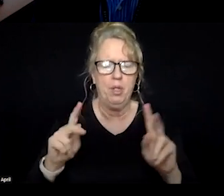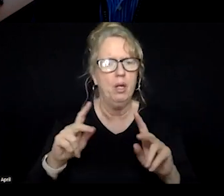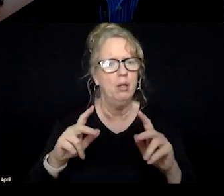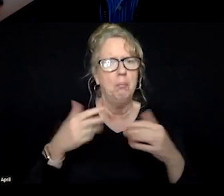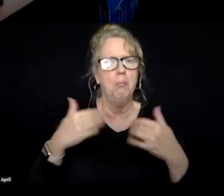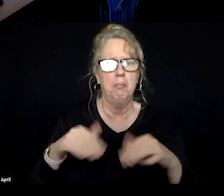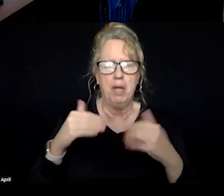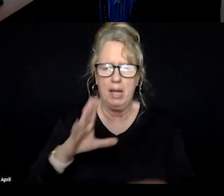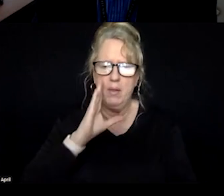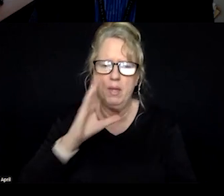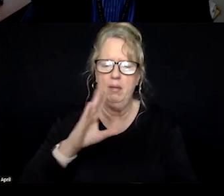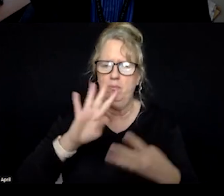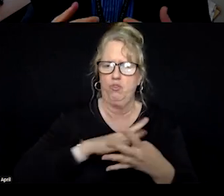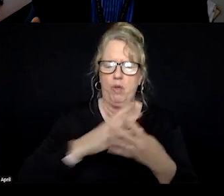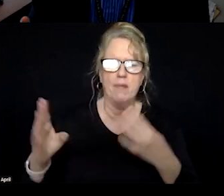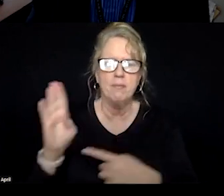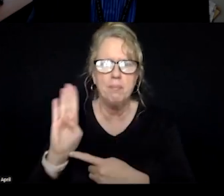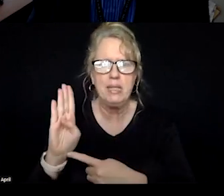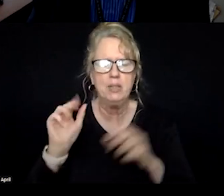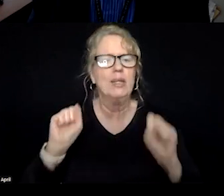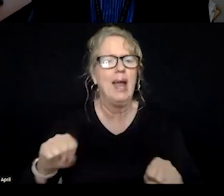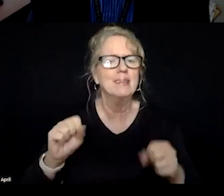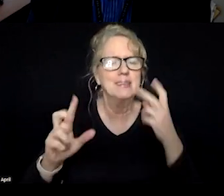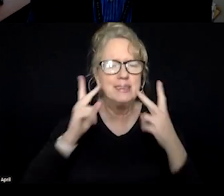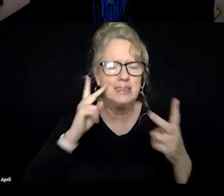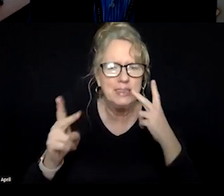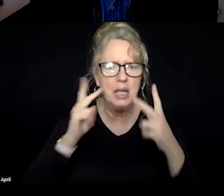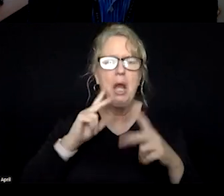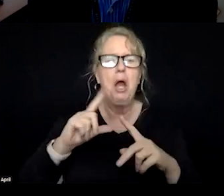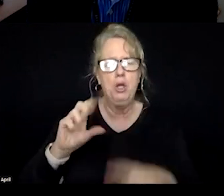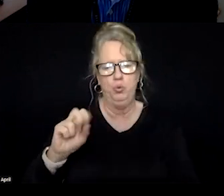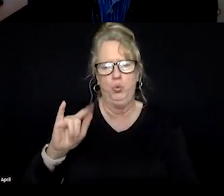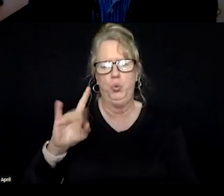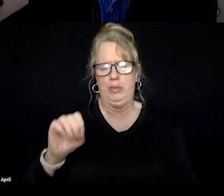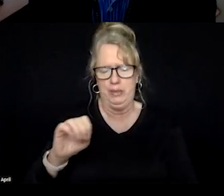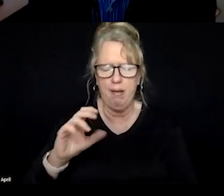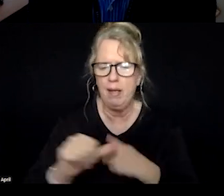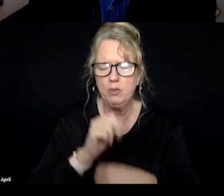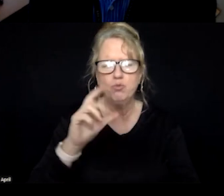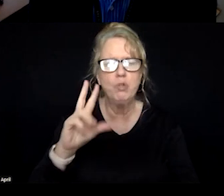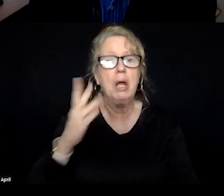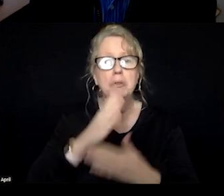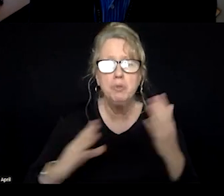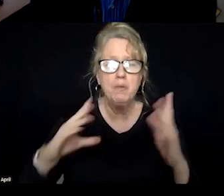IN GRAPH B, YOU CAN SEE, WHEN SOMEONE WAS POSITIVE, ALMOST ALL OF